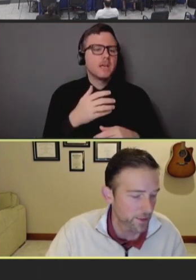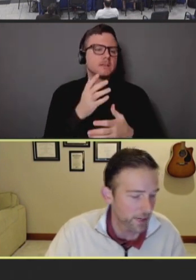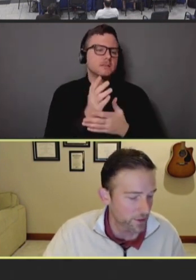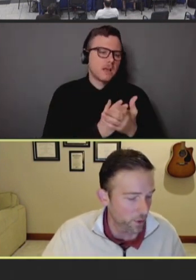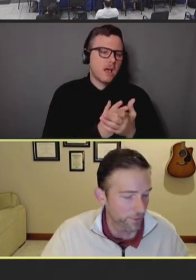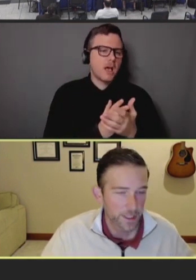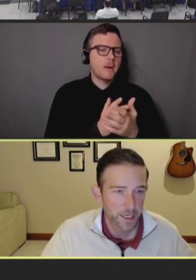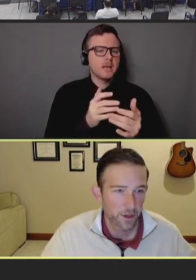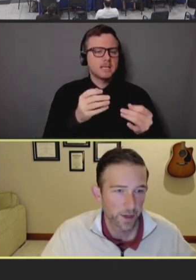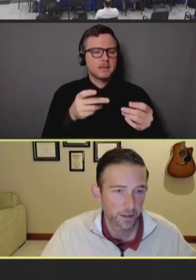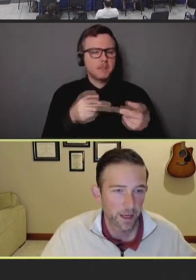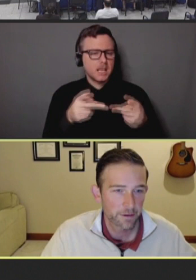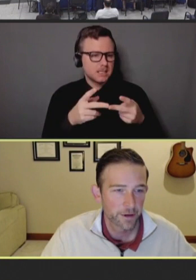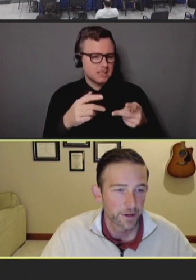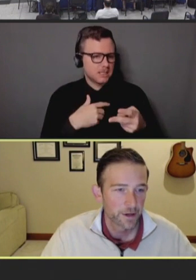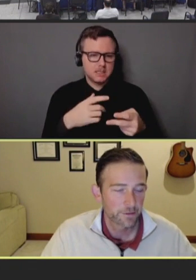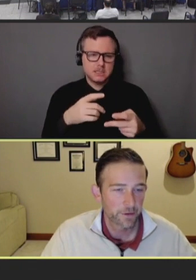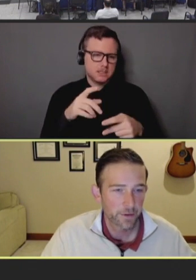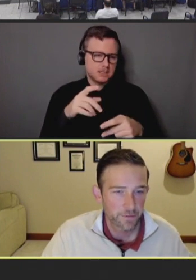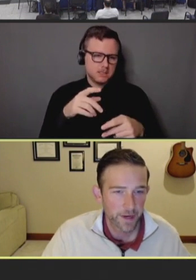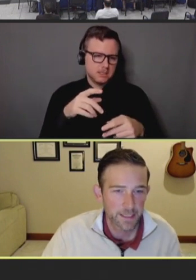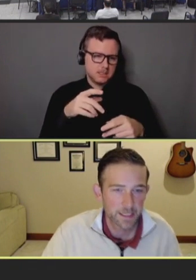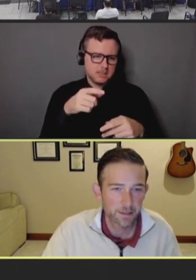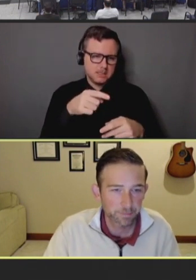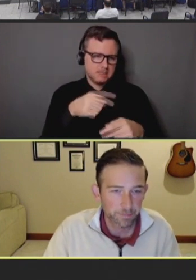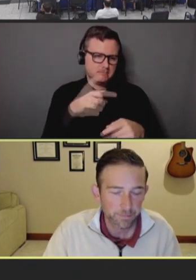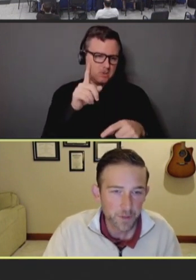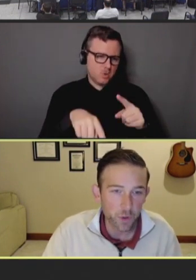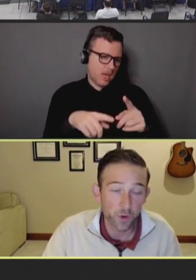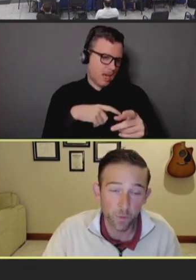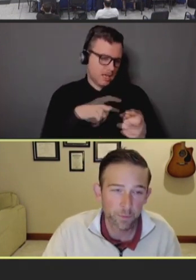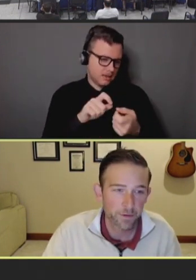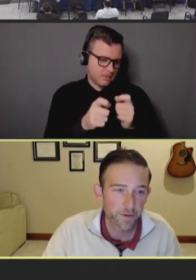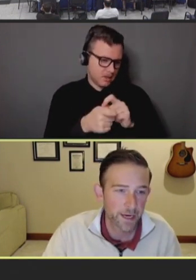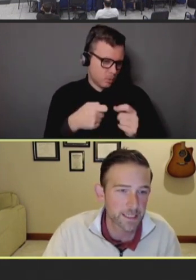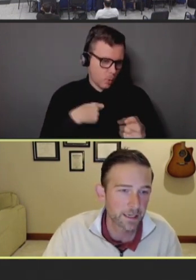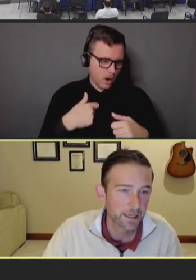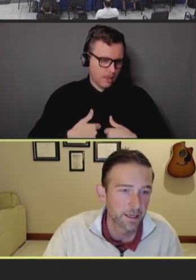You can't over-attenuate a live virus vaccine or it won't be a vaccine.